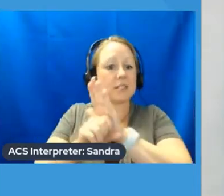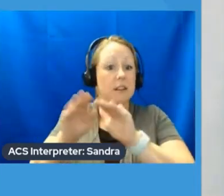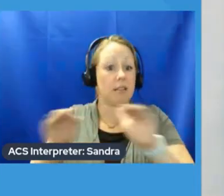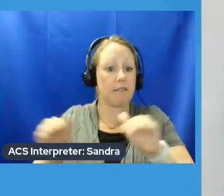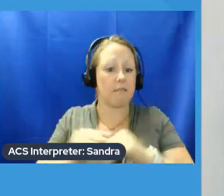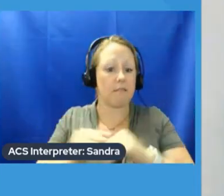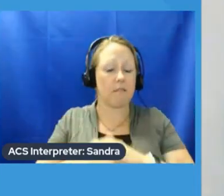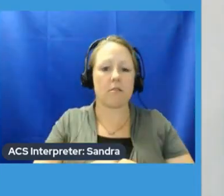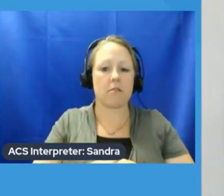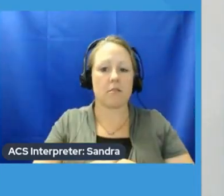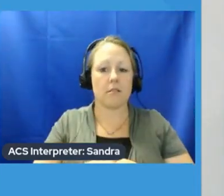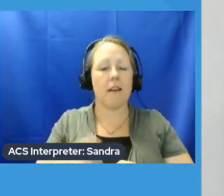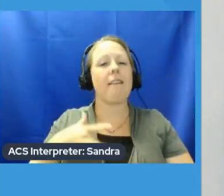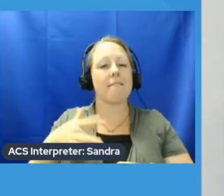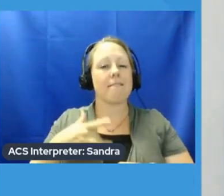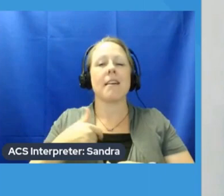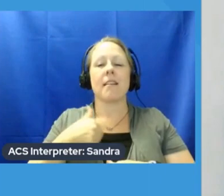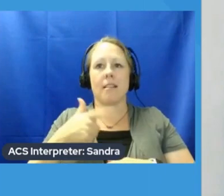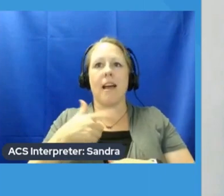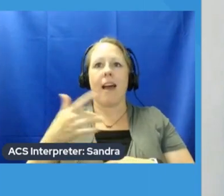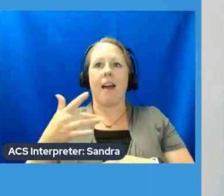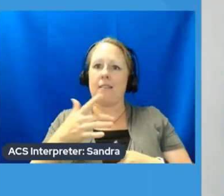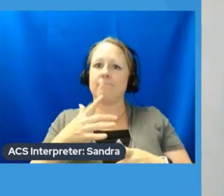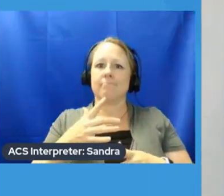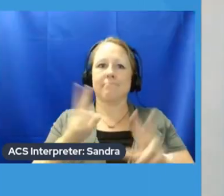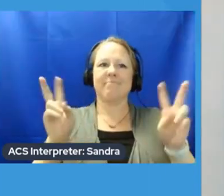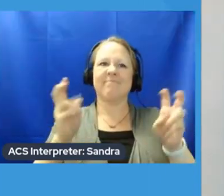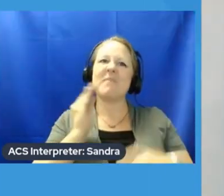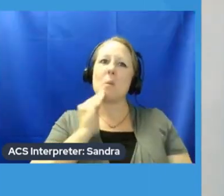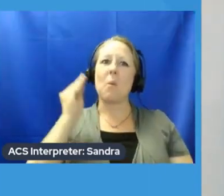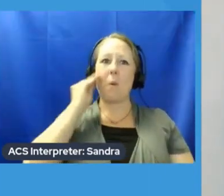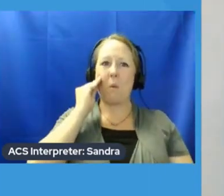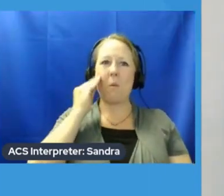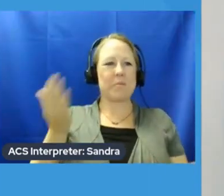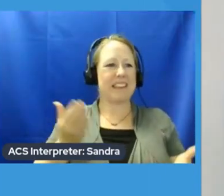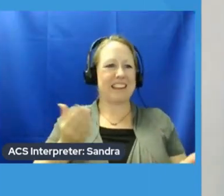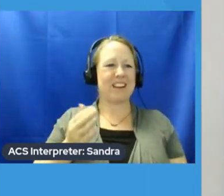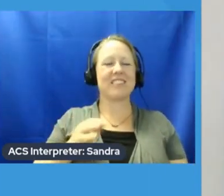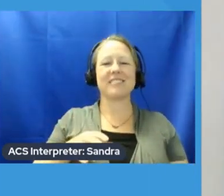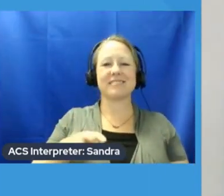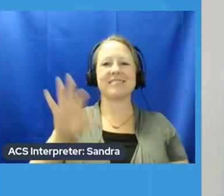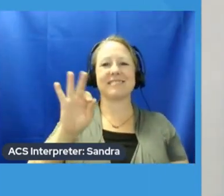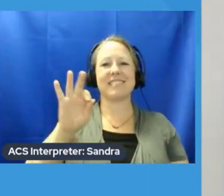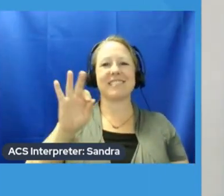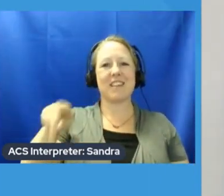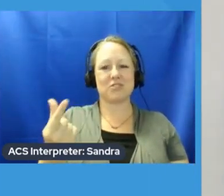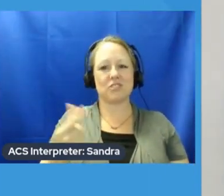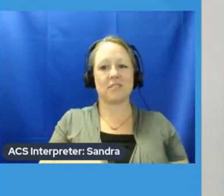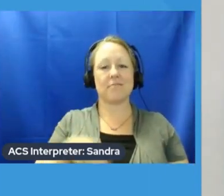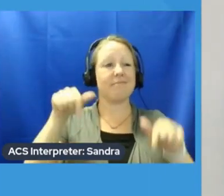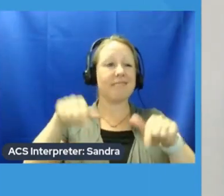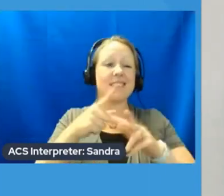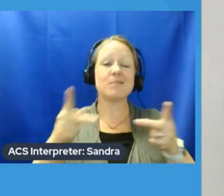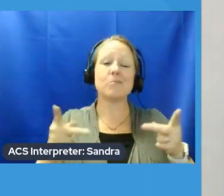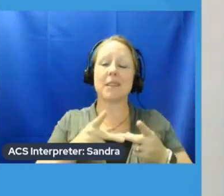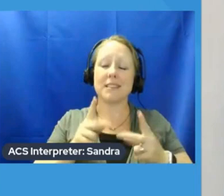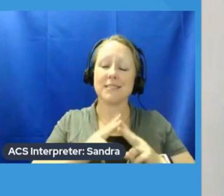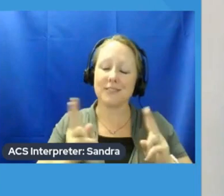my professional home here at FPG. FPG is a special place. About 18 years ago,